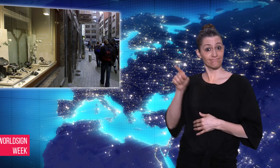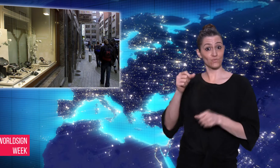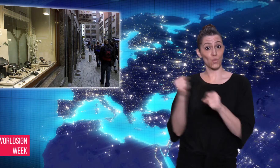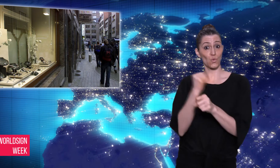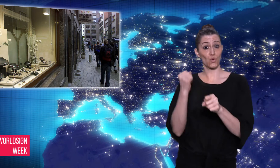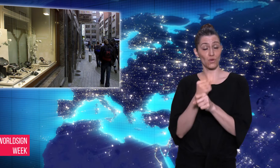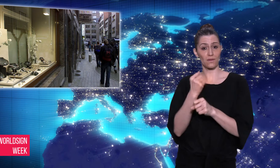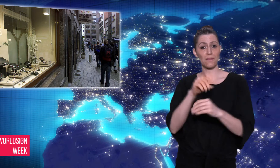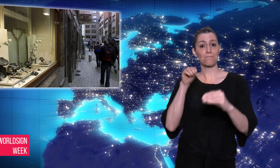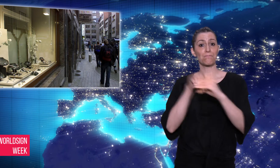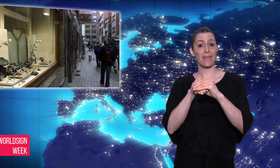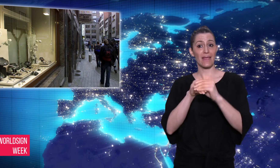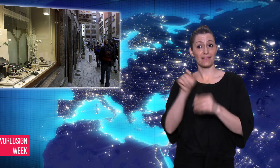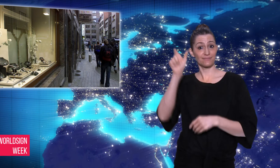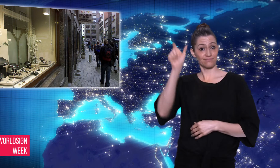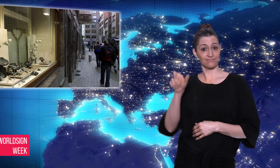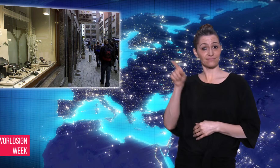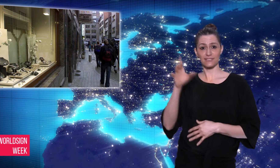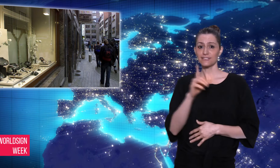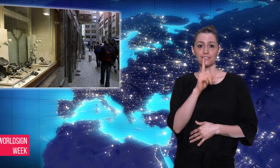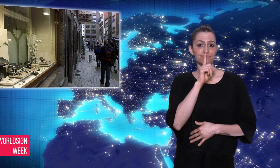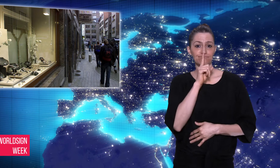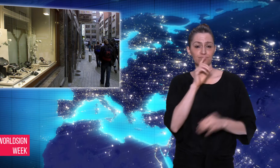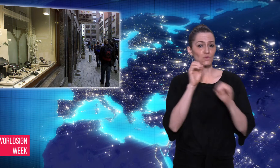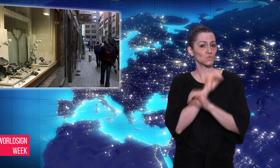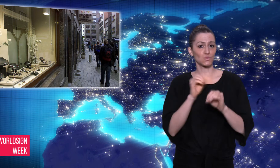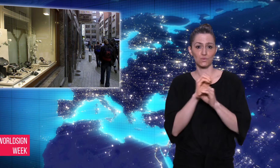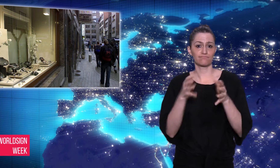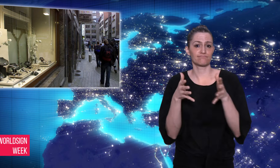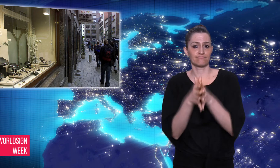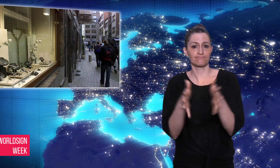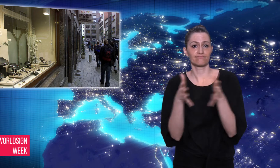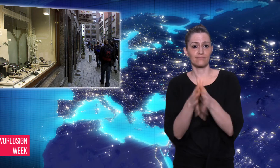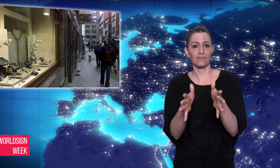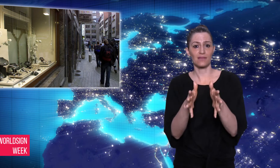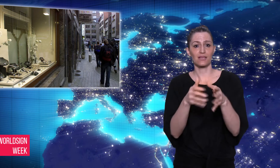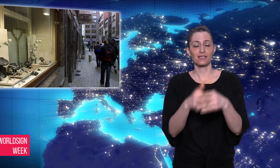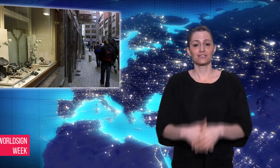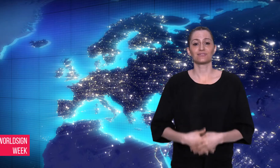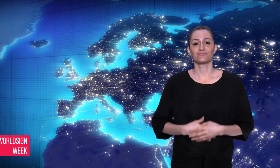much was stolen from the vault.